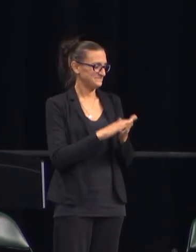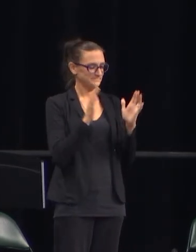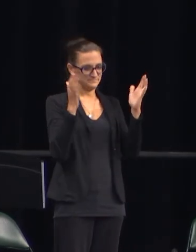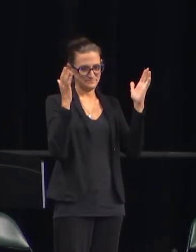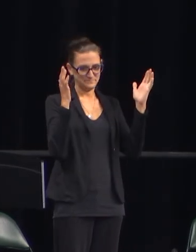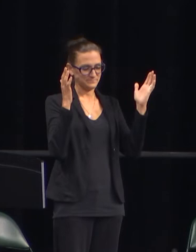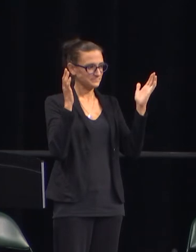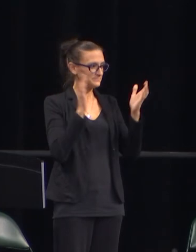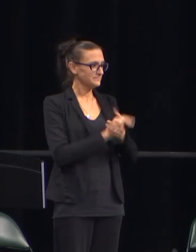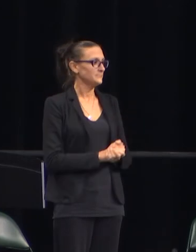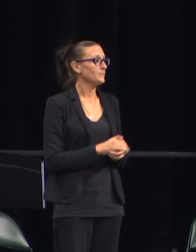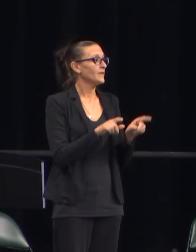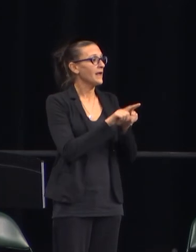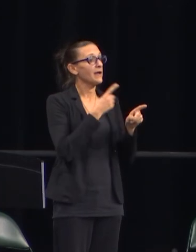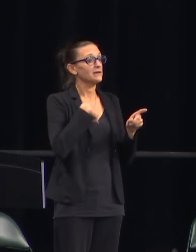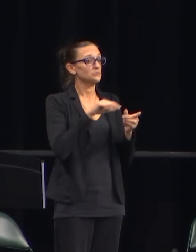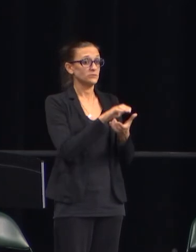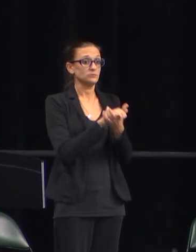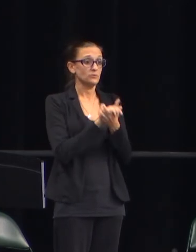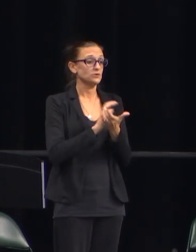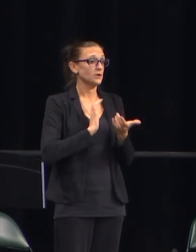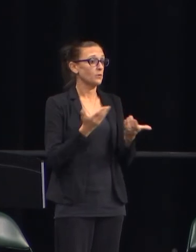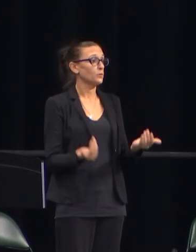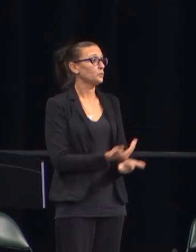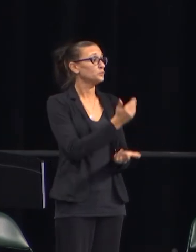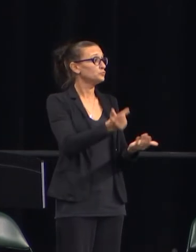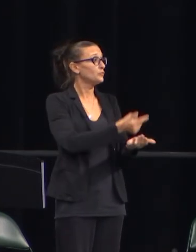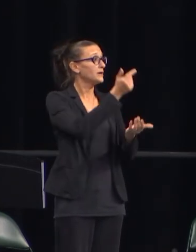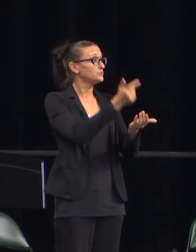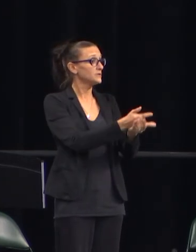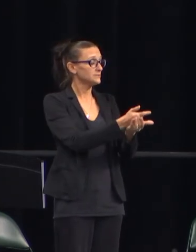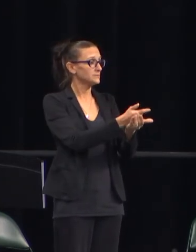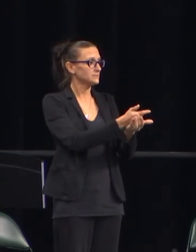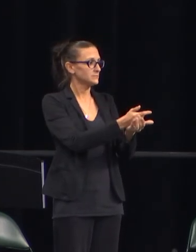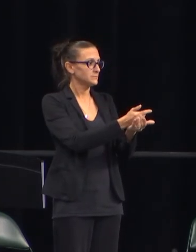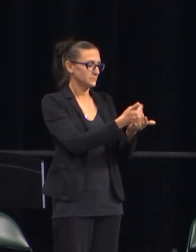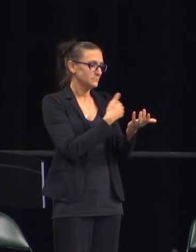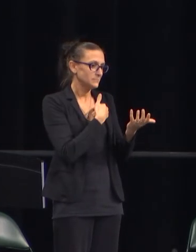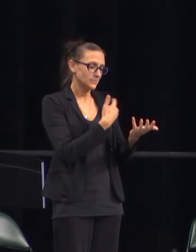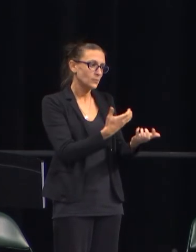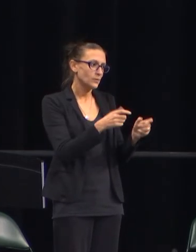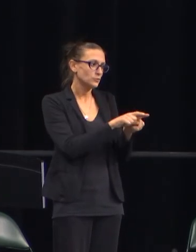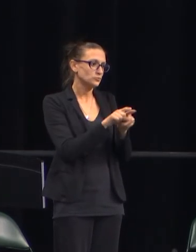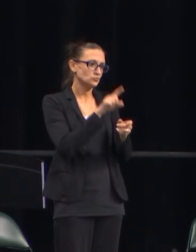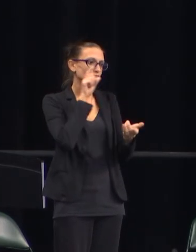As we congratulate our new graduates, I would also like to recognize those